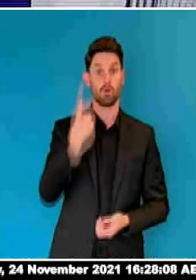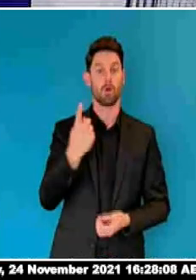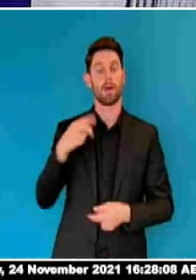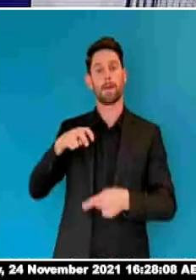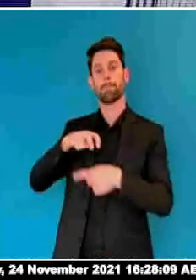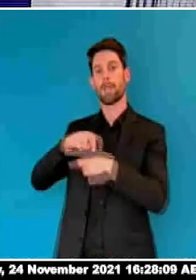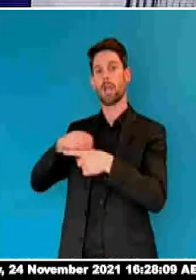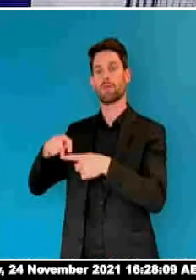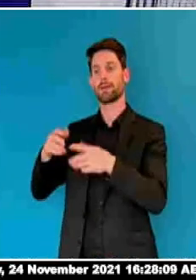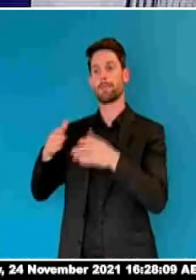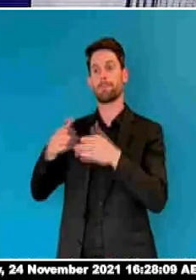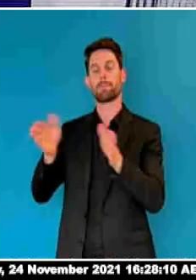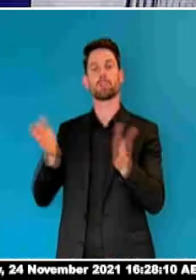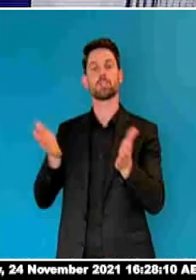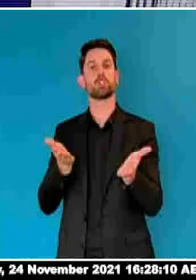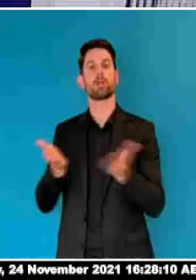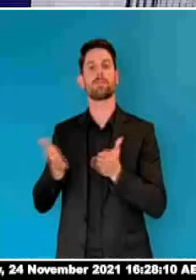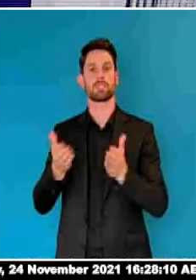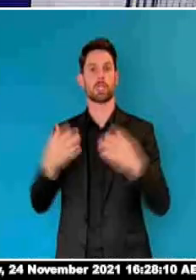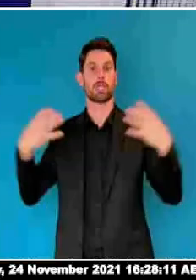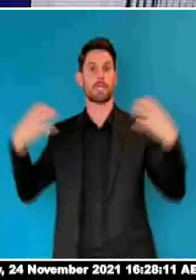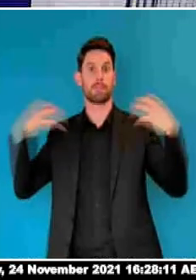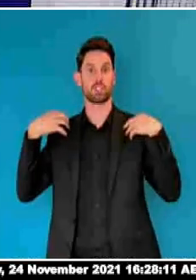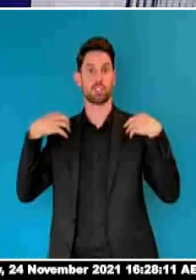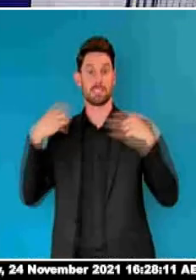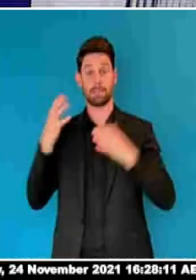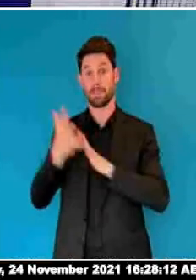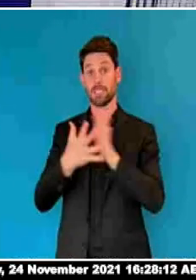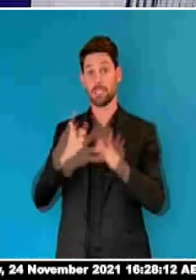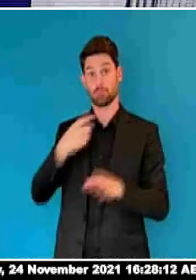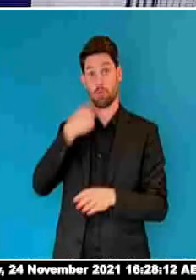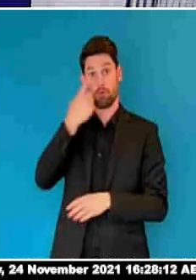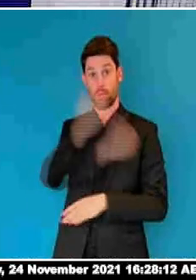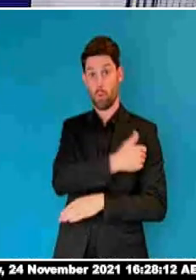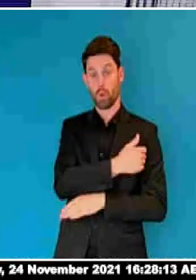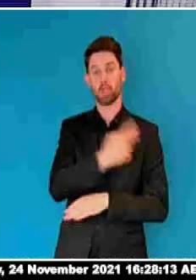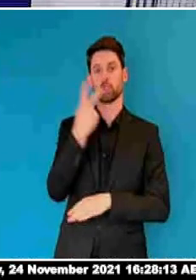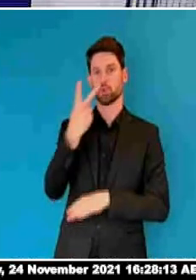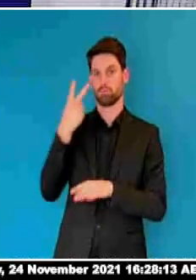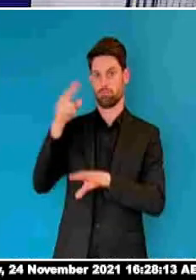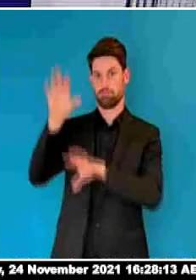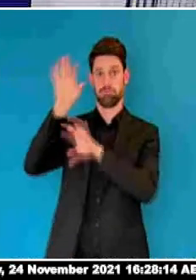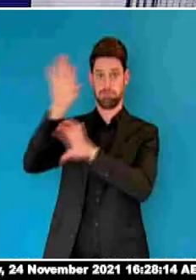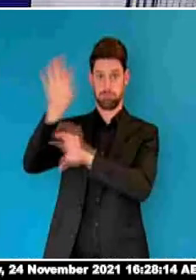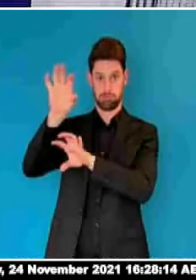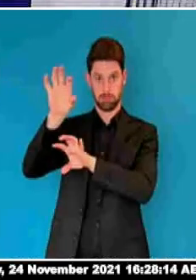will take up the morning divided into two sessions but they will be take you through to